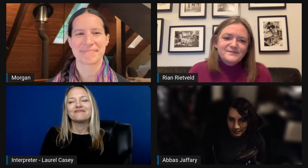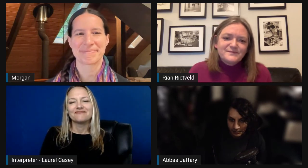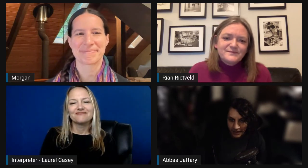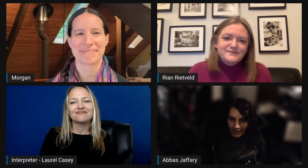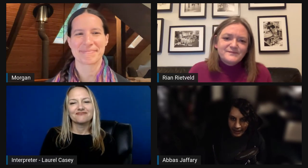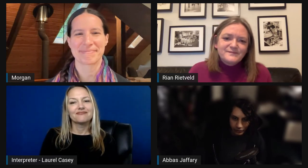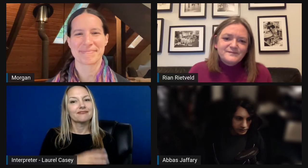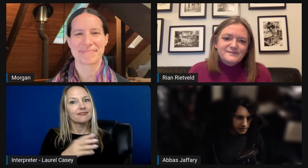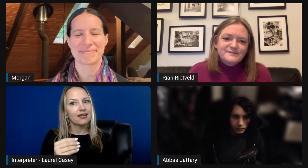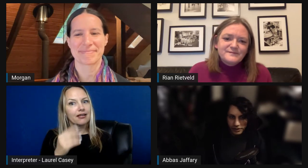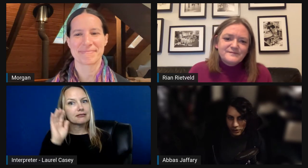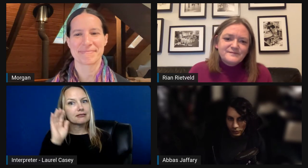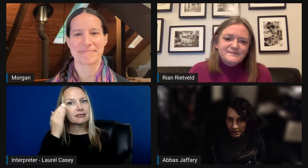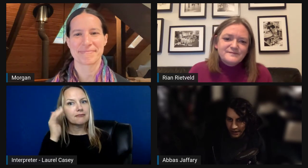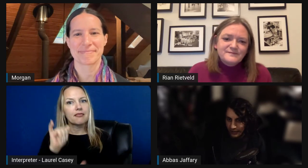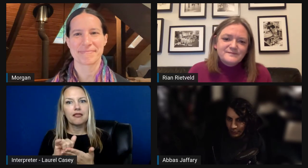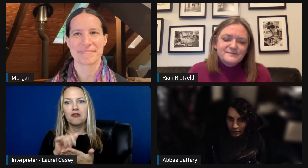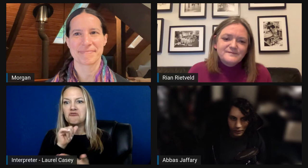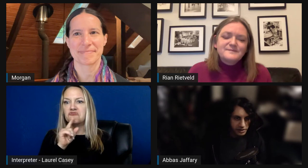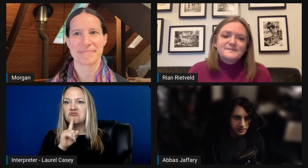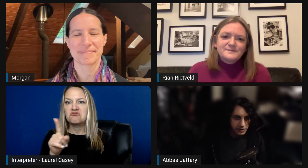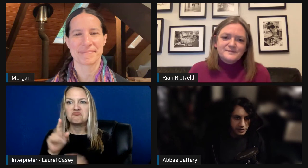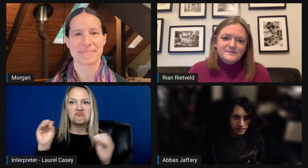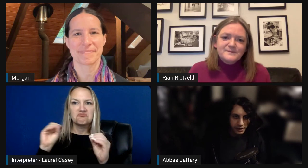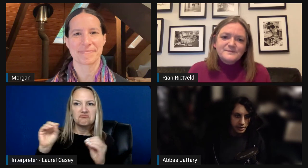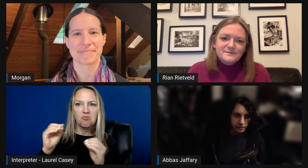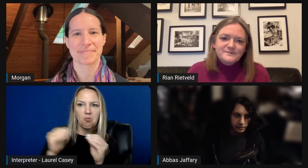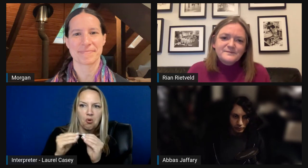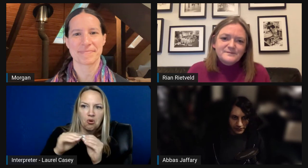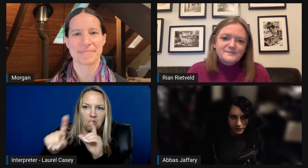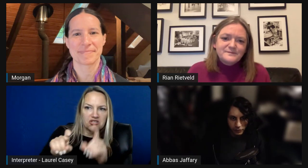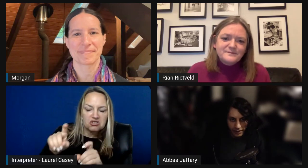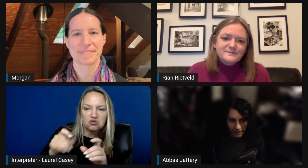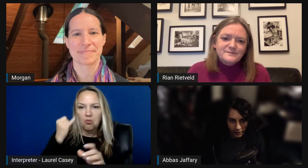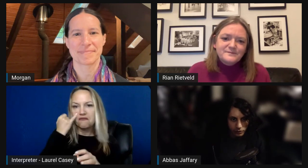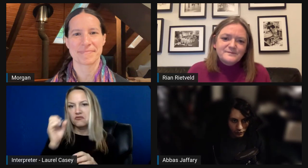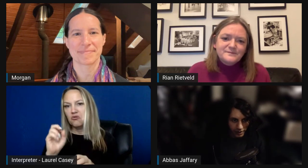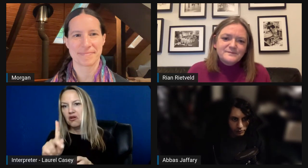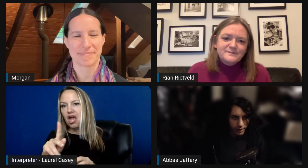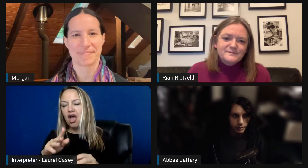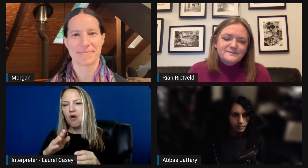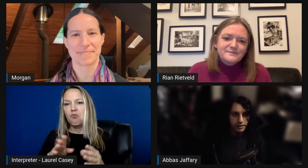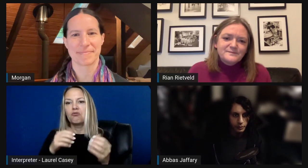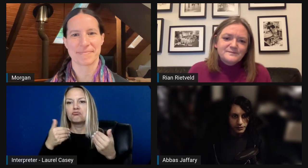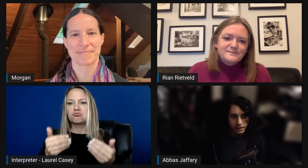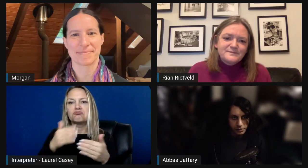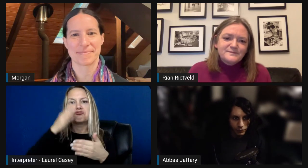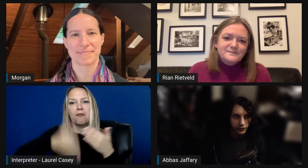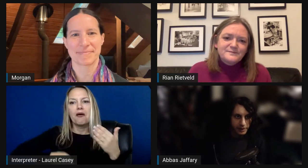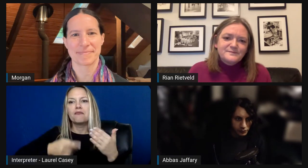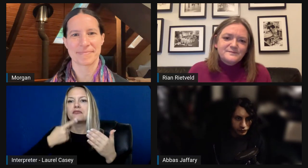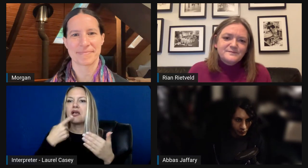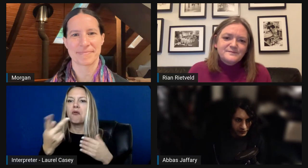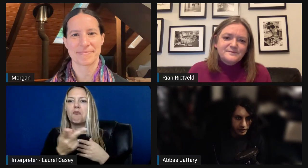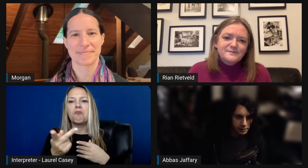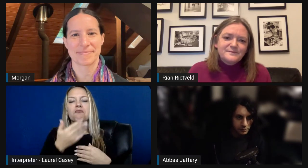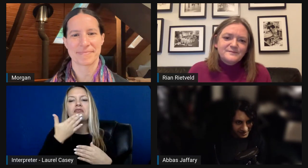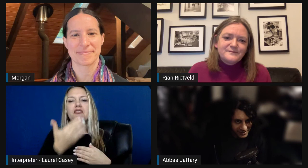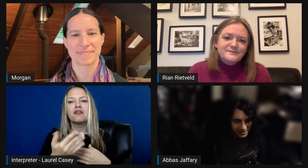It looks like we don't really have anymore questions coming in. If it's okay, I will go ahead and wrap up and I will tell you both thank you so much for an amazingly informal session.